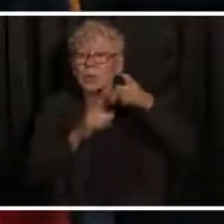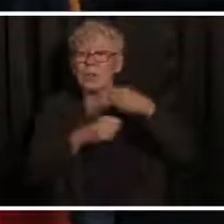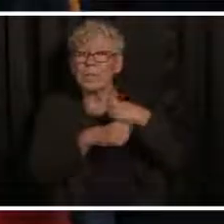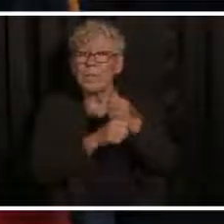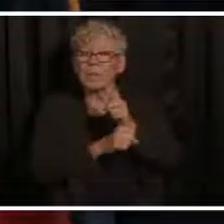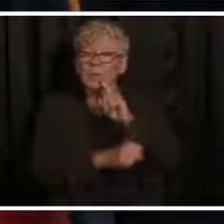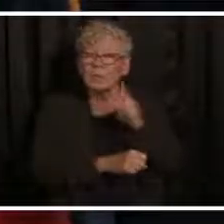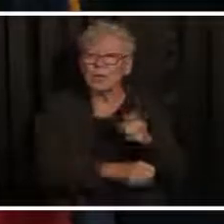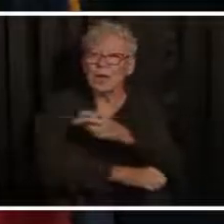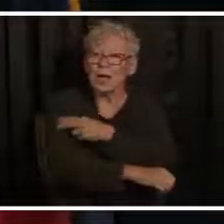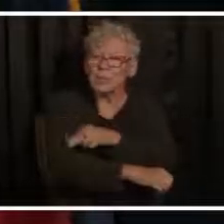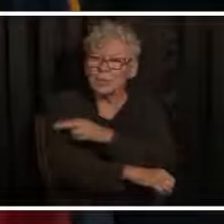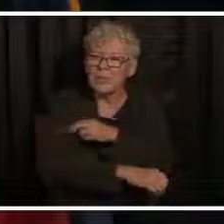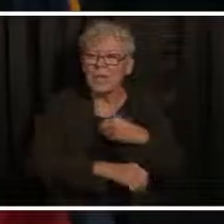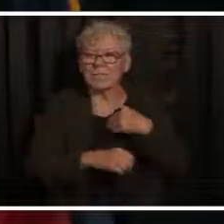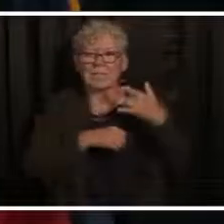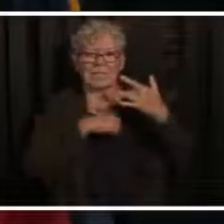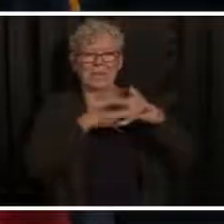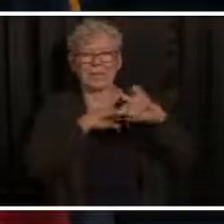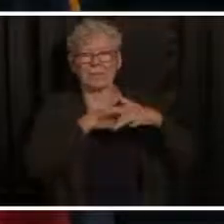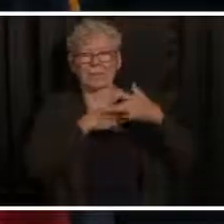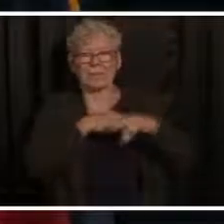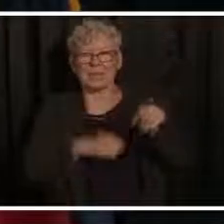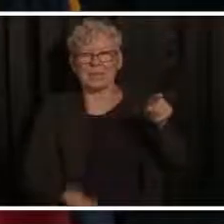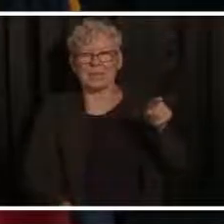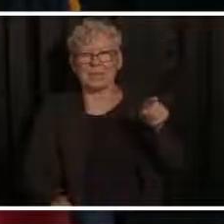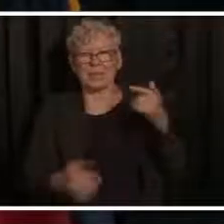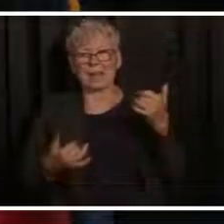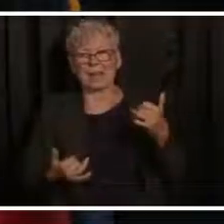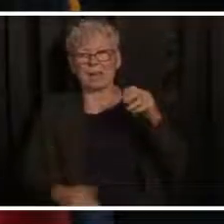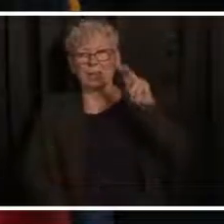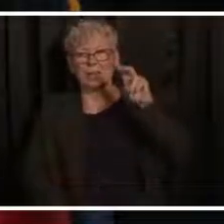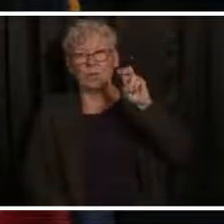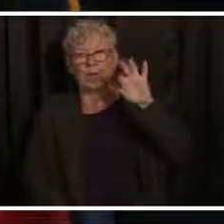overwhelmed. We have 298 Coloradans that are hospital